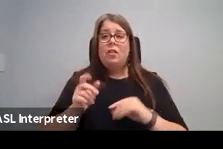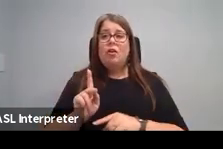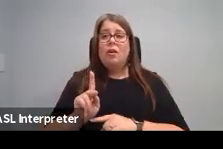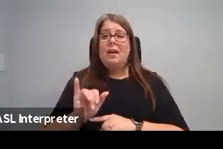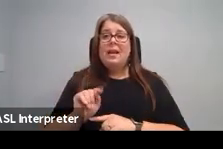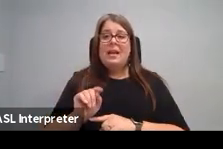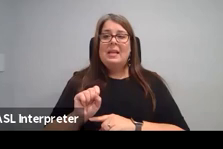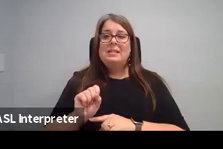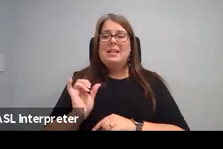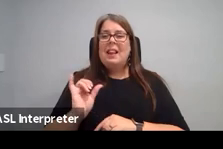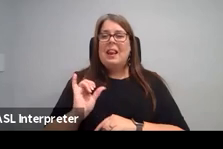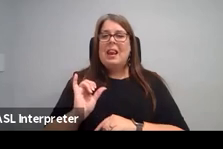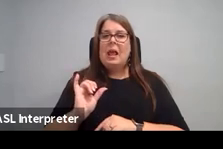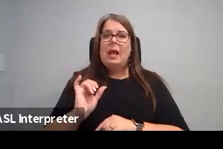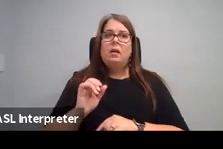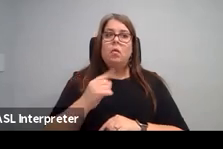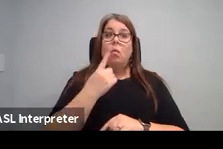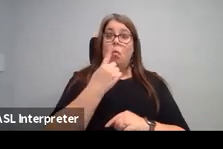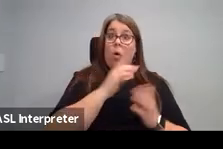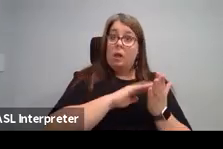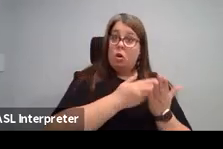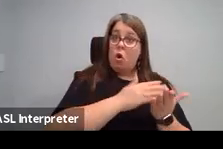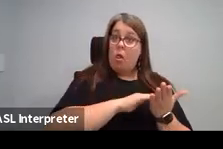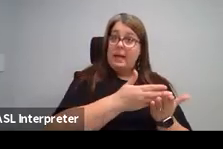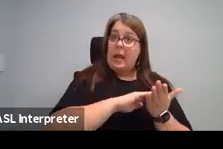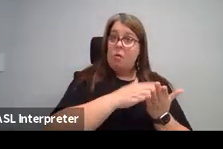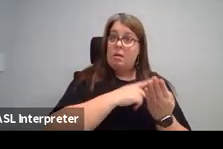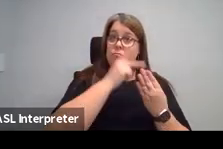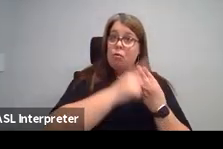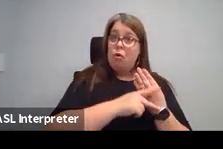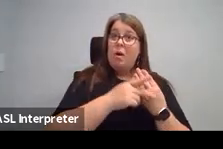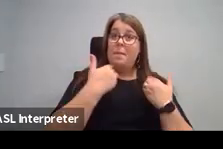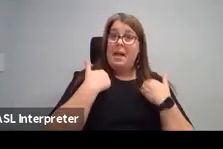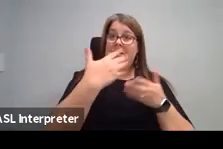Jewyl Alderson Clarke, SDCOE: Basically, like a culinary program may have a box that has everything from